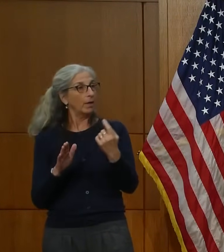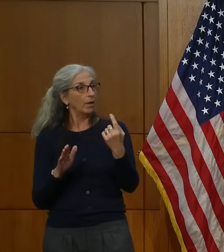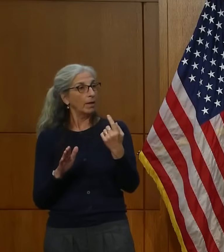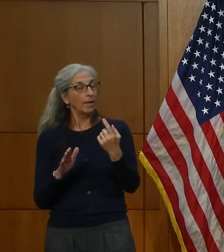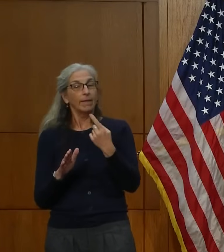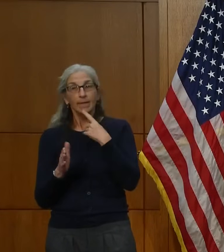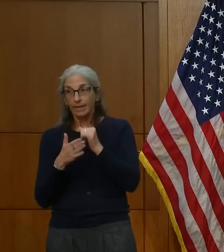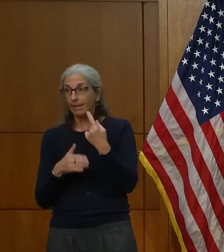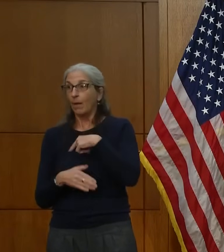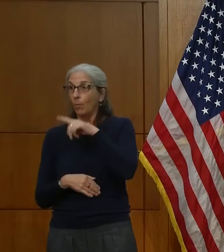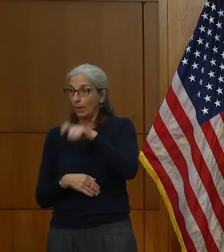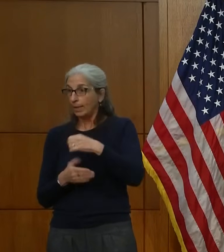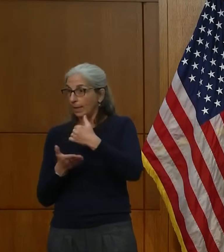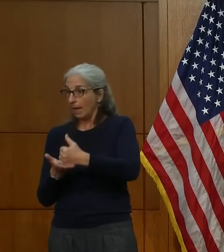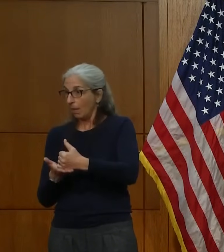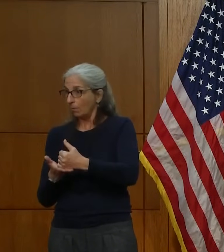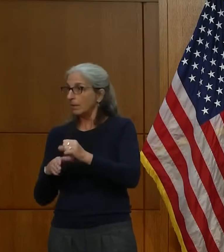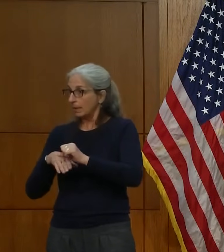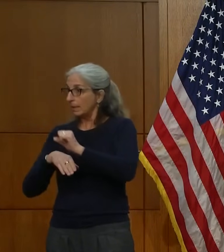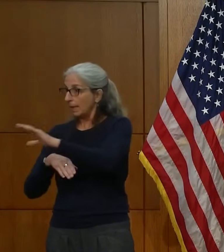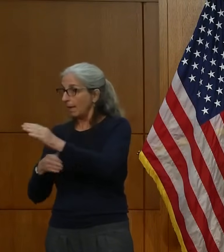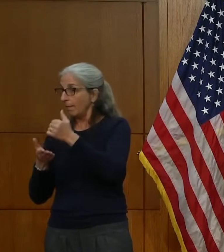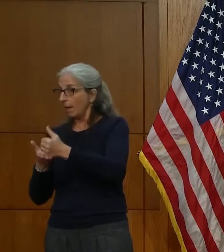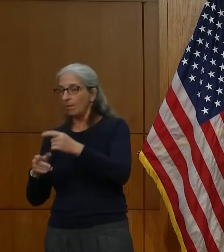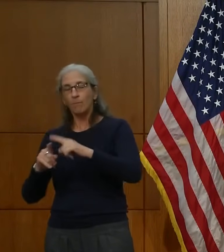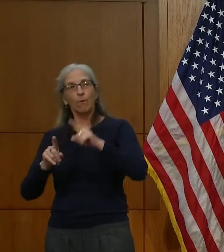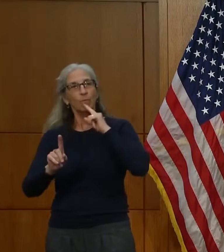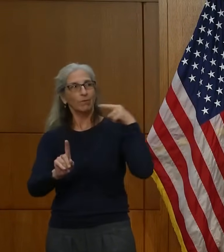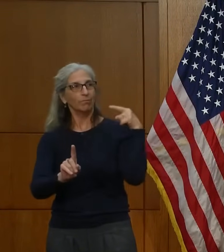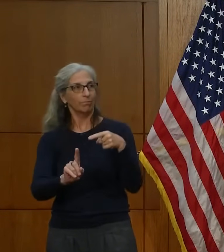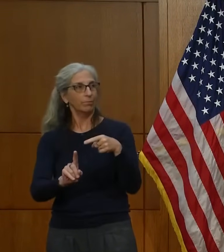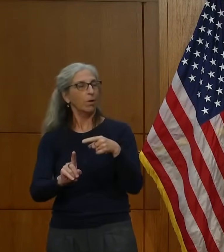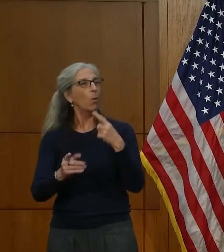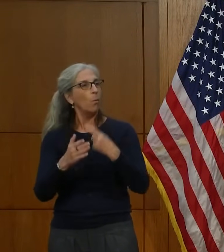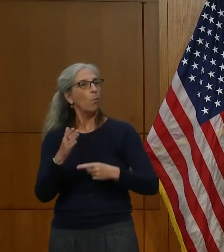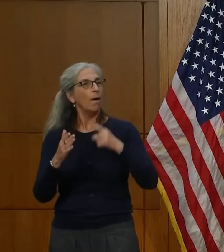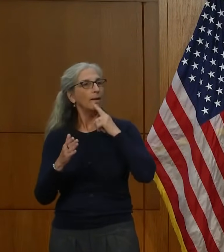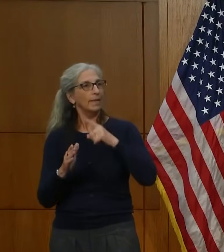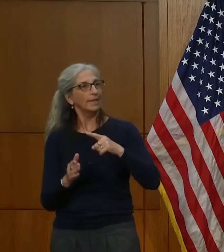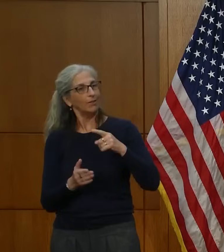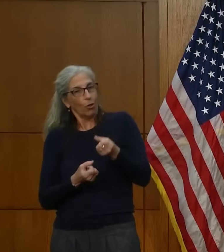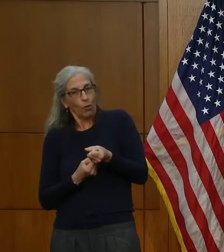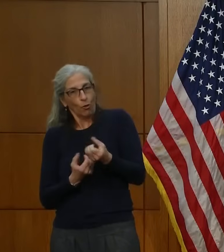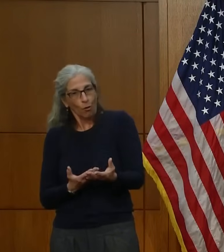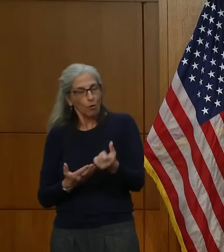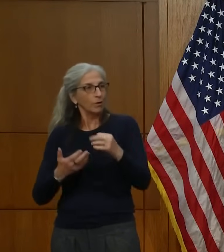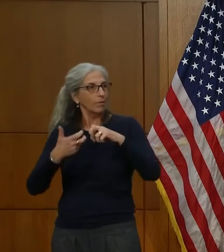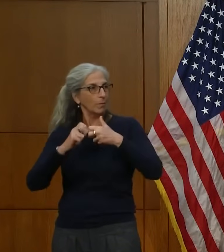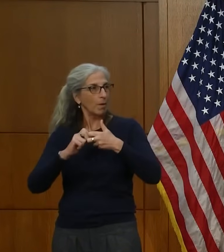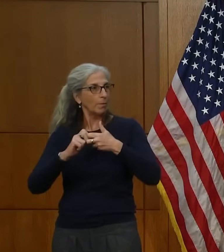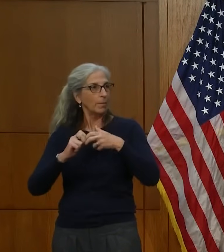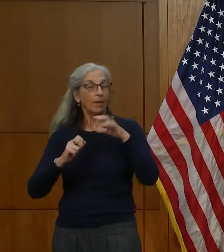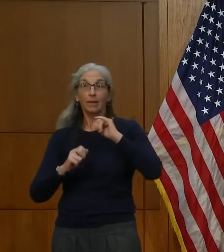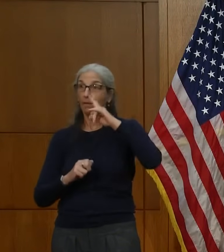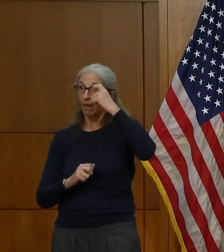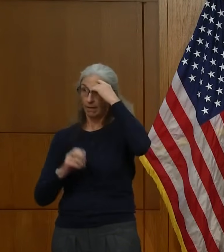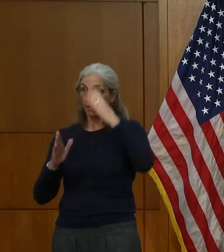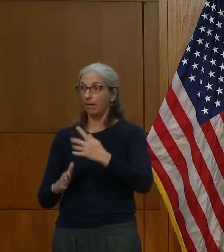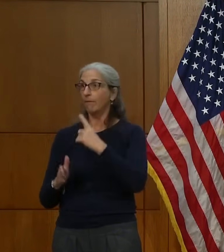NOT TO DEAL WITH THE DOWNSTREAM CONSEQUENCES AS SERIOUSLY AS THEY ARE. WE NEED HELP ME IF